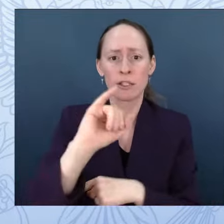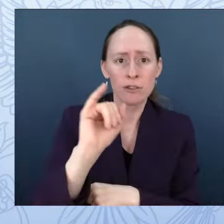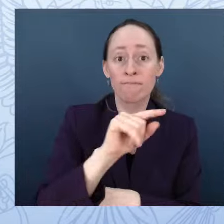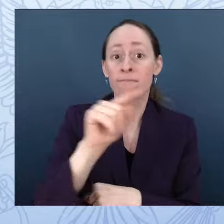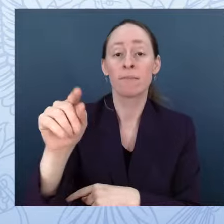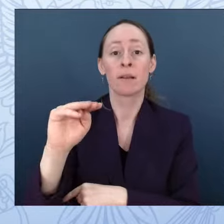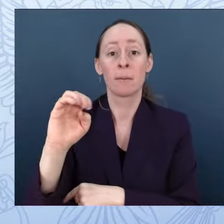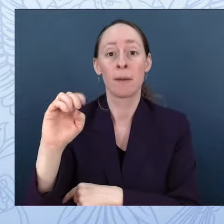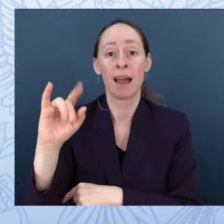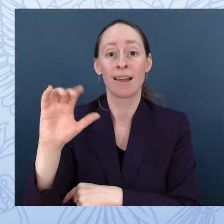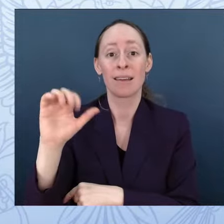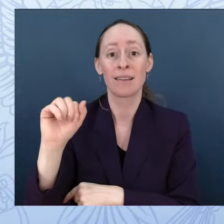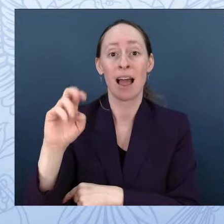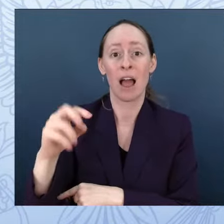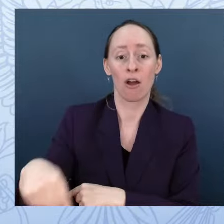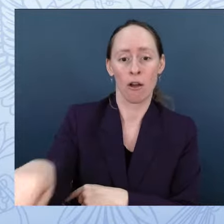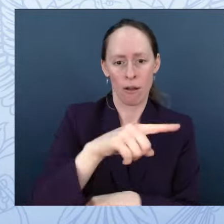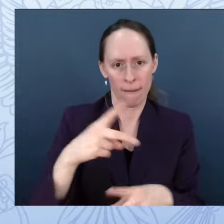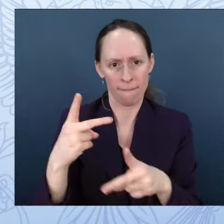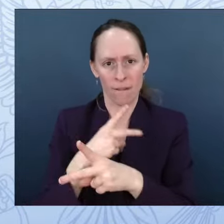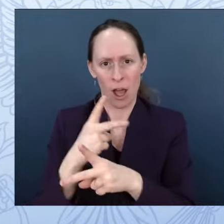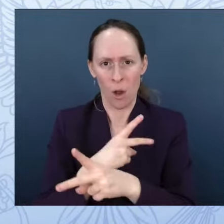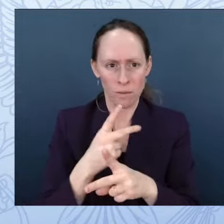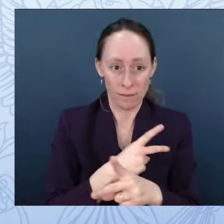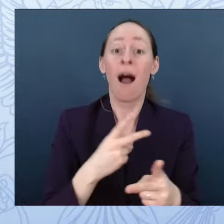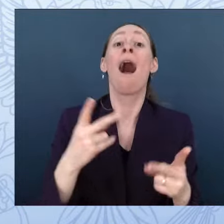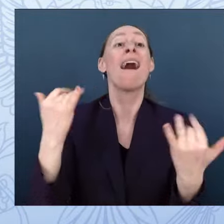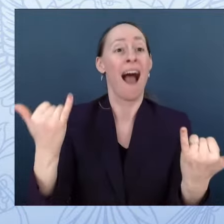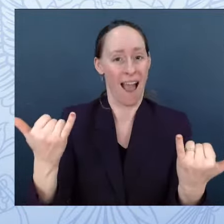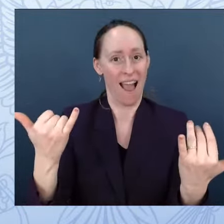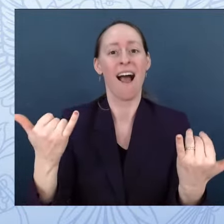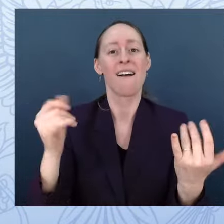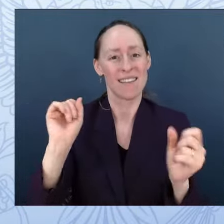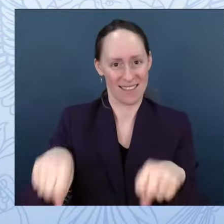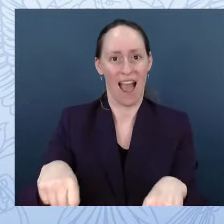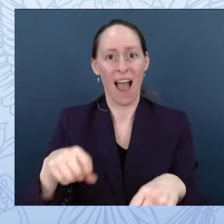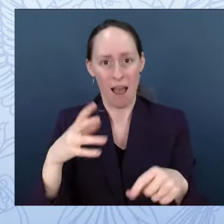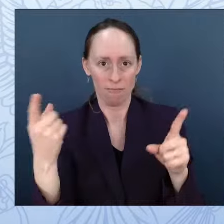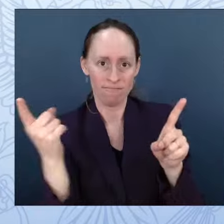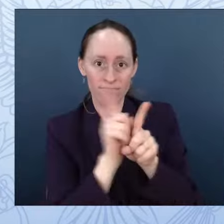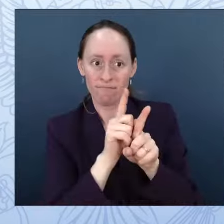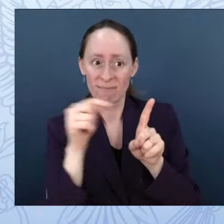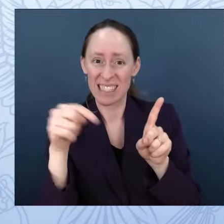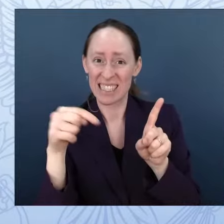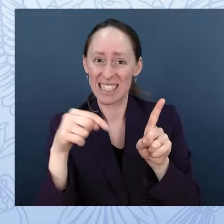But for those codes to help the most people, insurance companies need to use them,